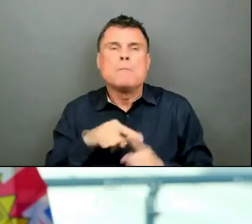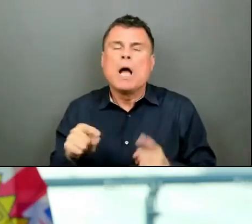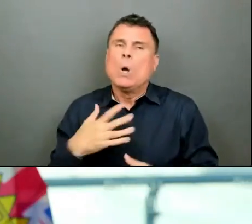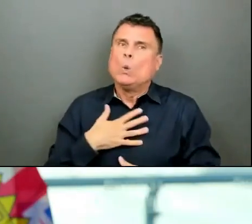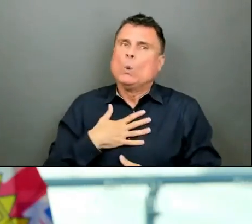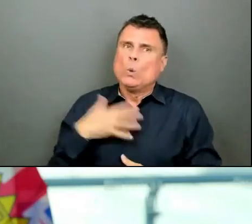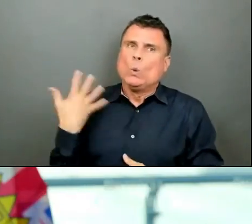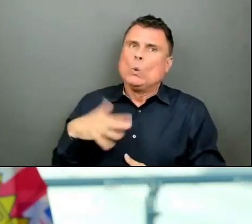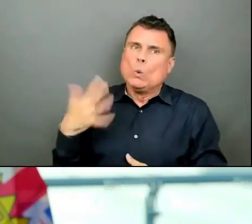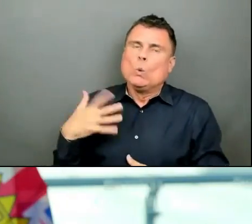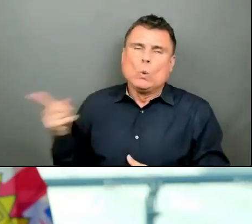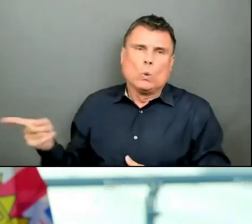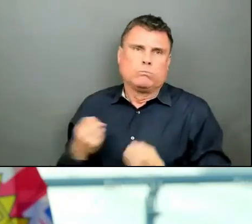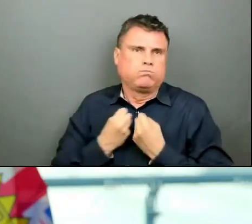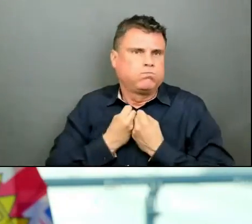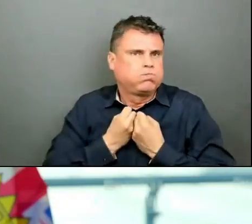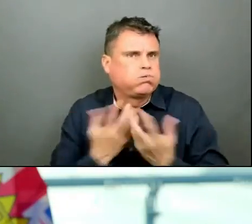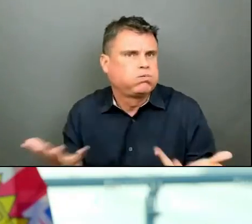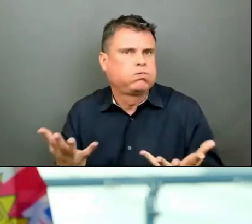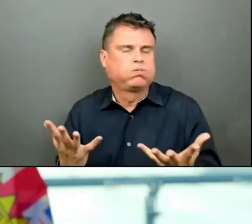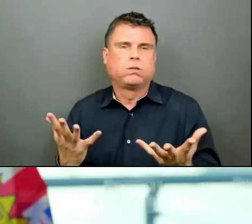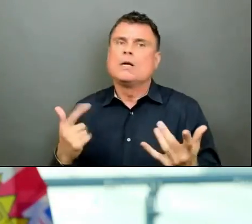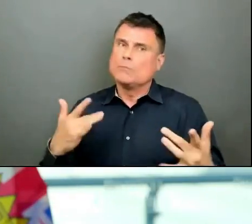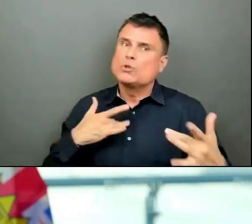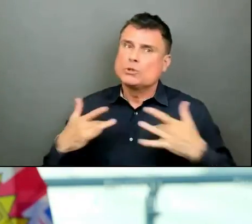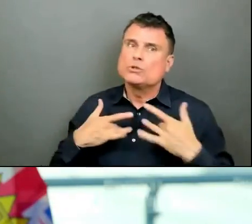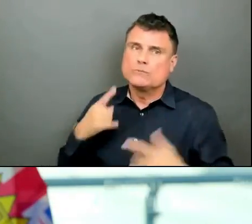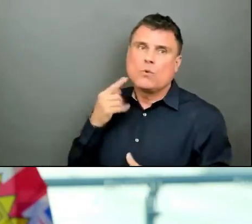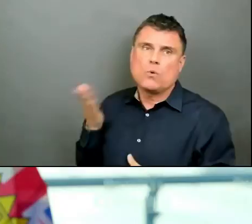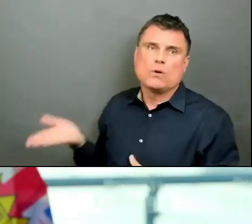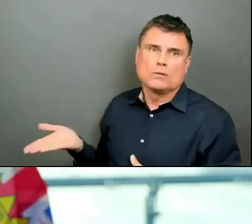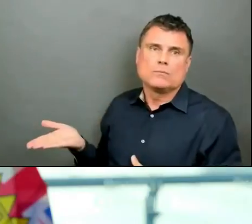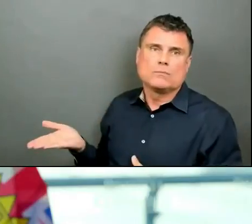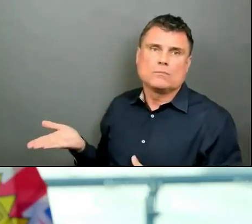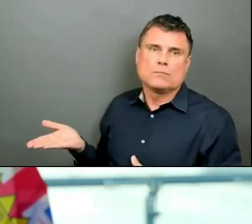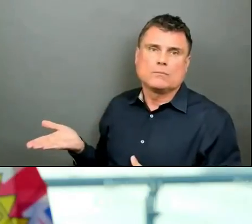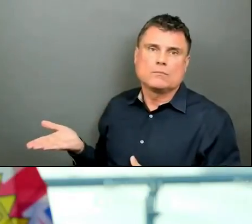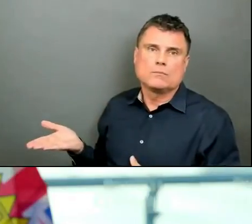concerned. That is why it is so important for us to pay